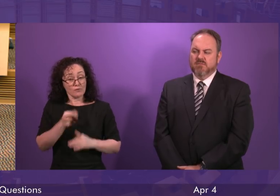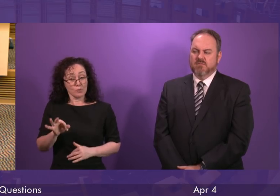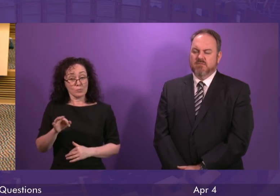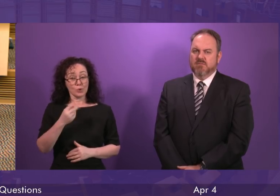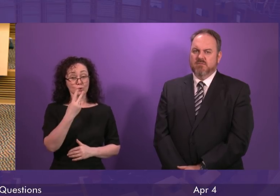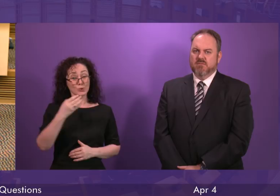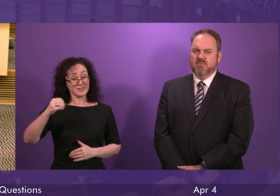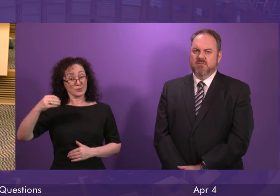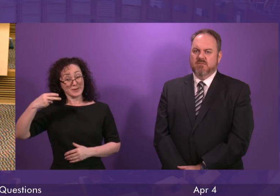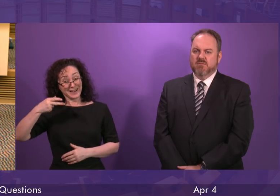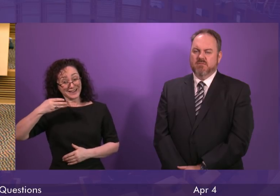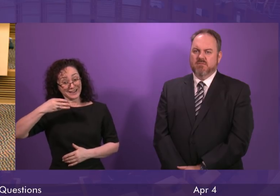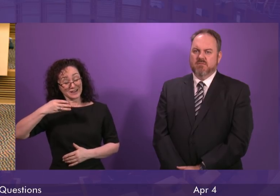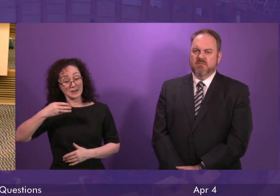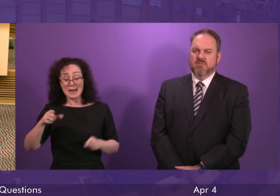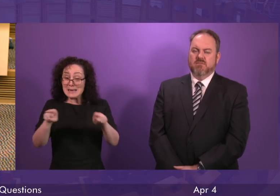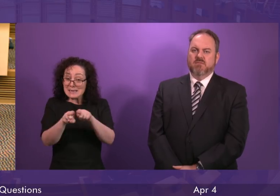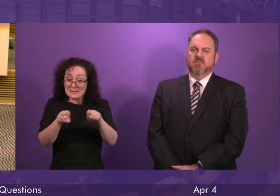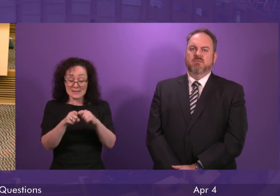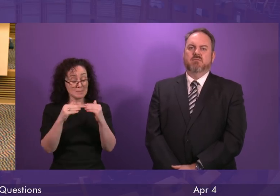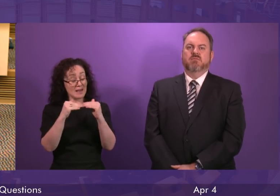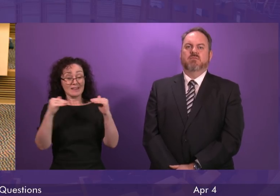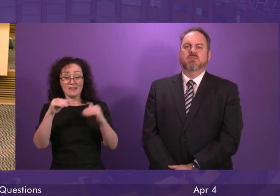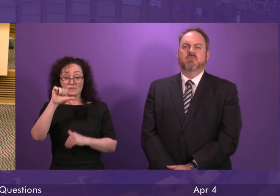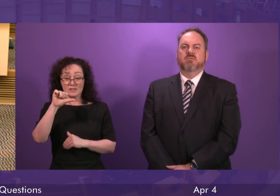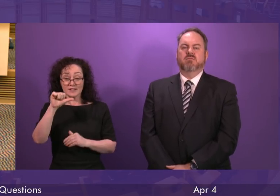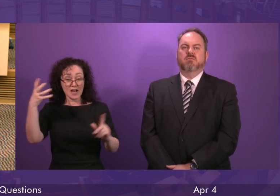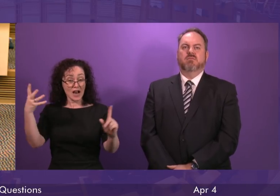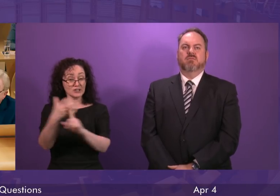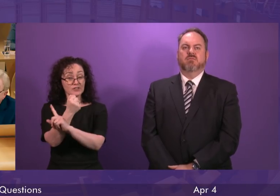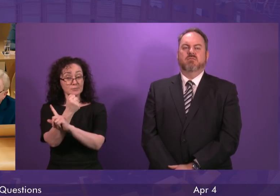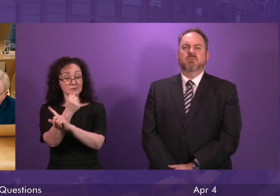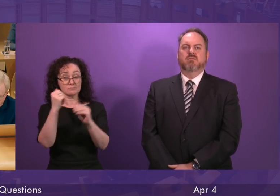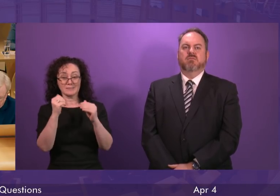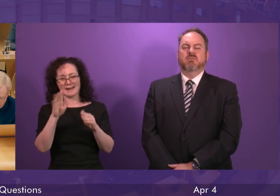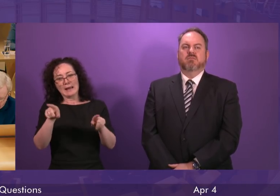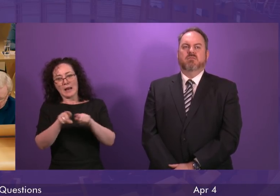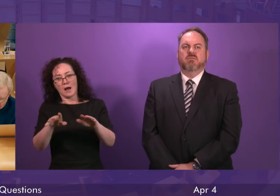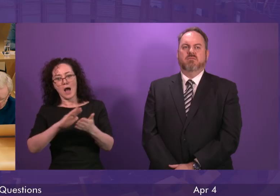is true for qualifications at level 6, which are, broadly speaking, highers. We are seeing